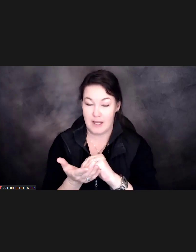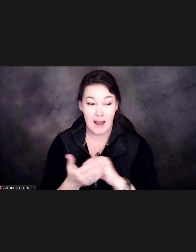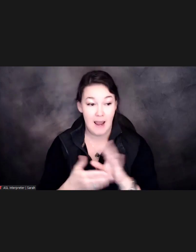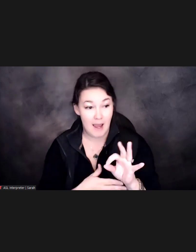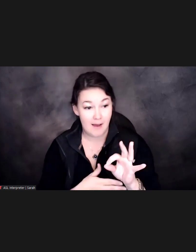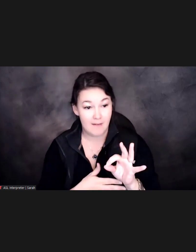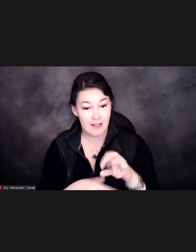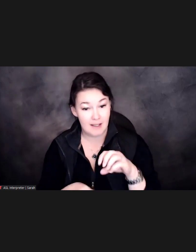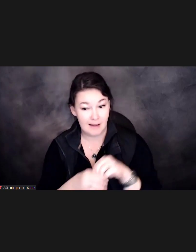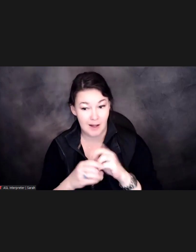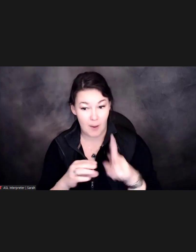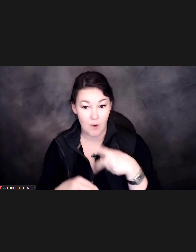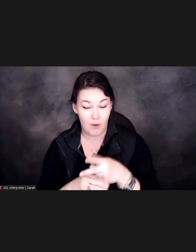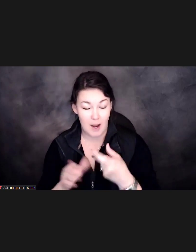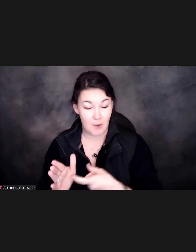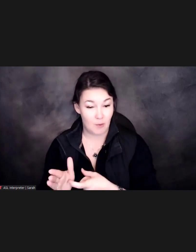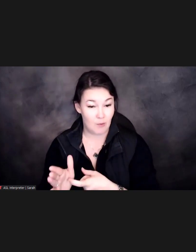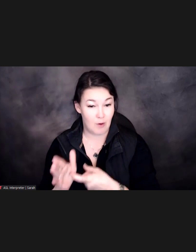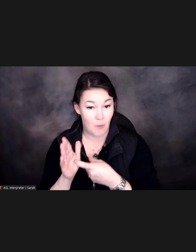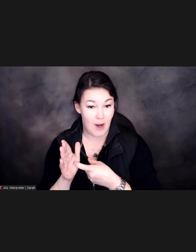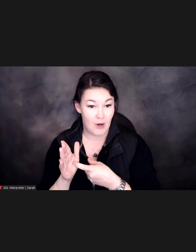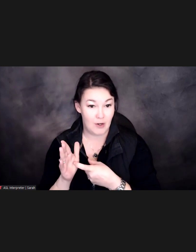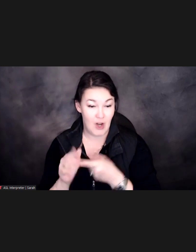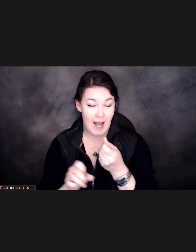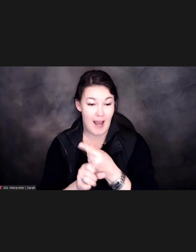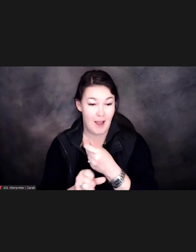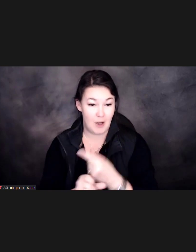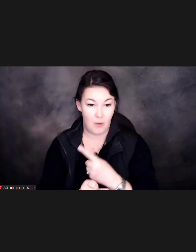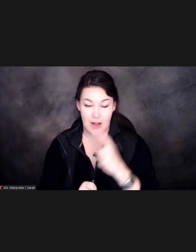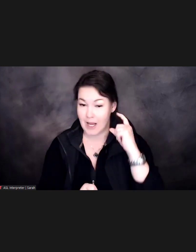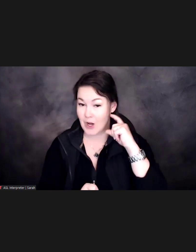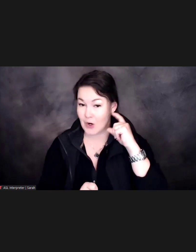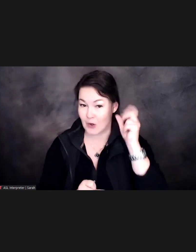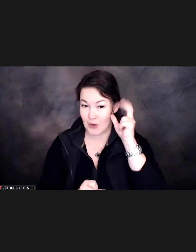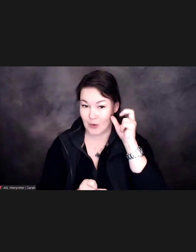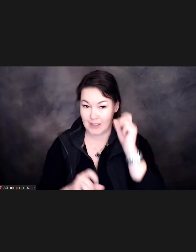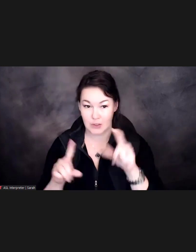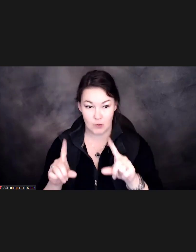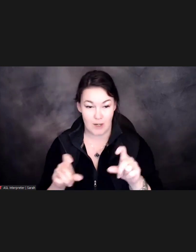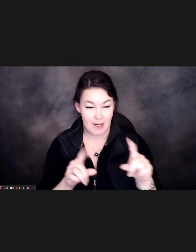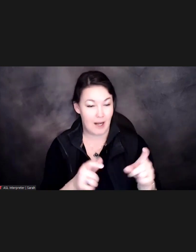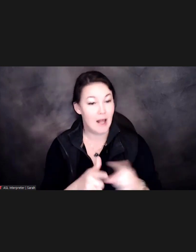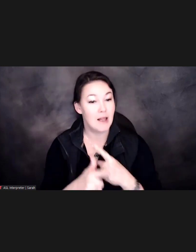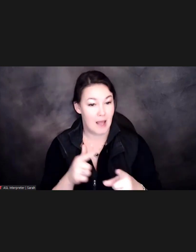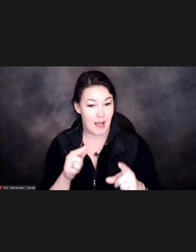If you're in a program that requires an annual hearing screen